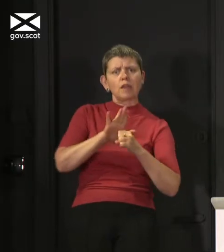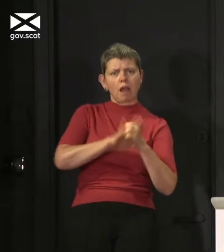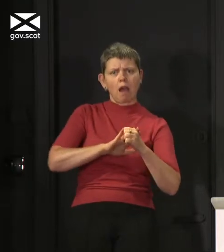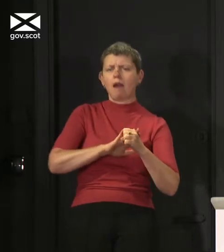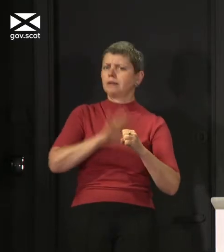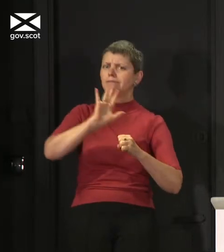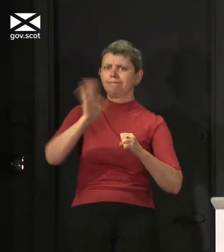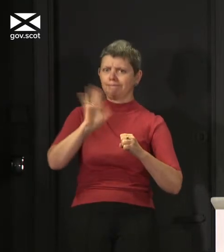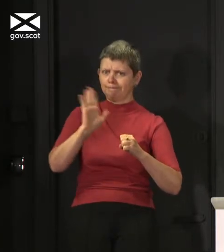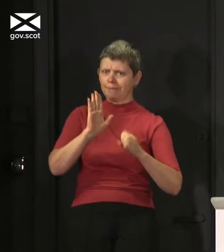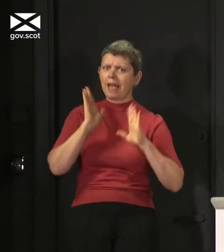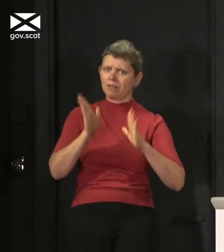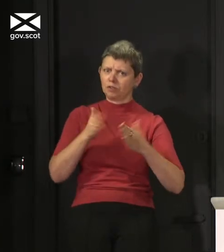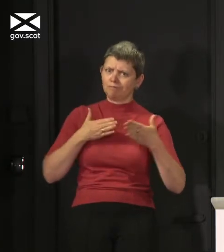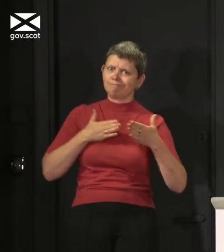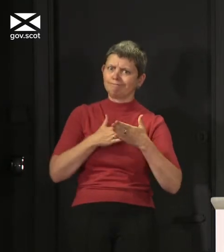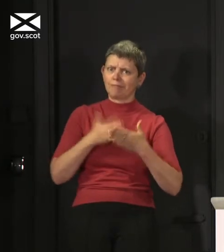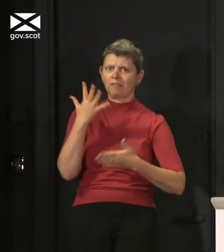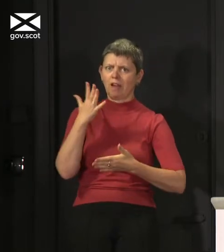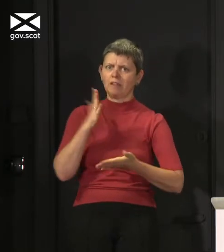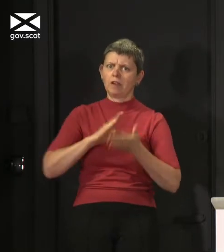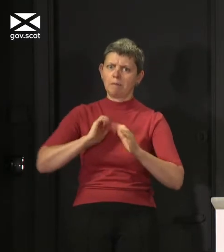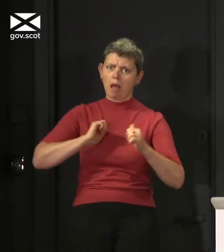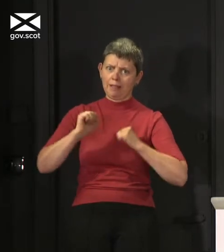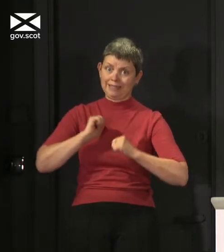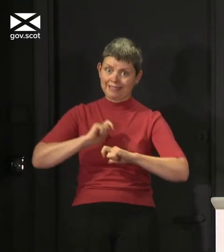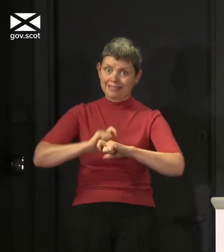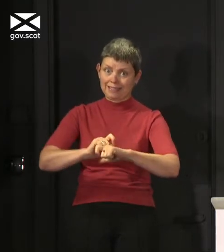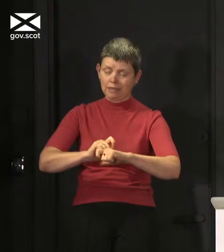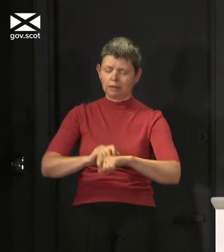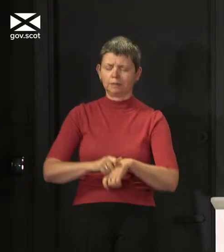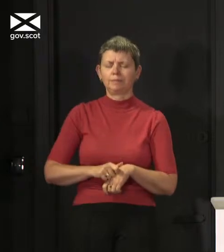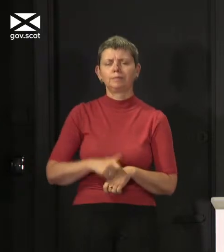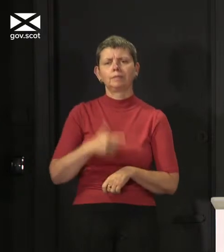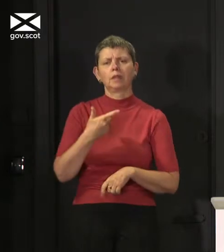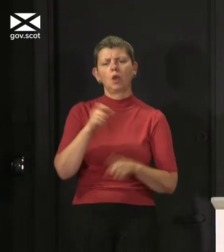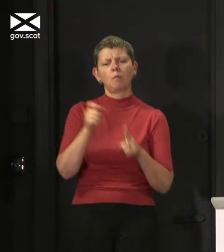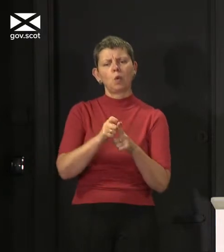Outside of Dumfries and Galloway, the postcodes we spoke about yesterday, which are listed